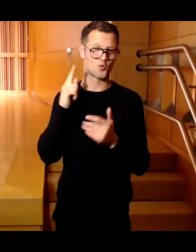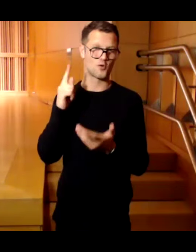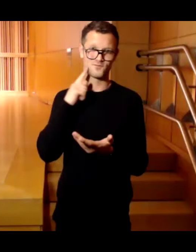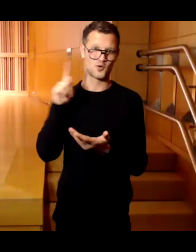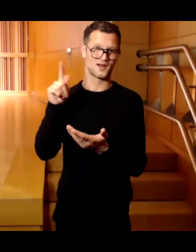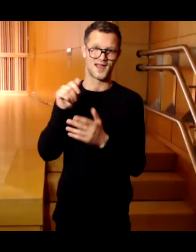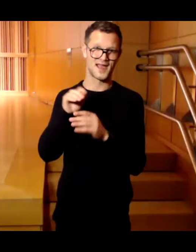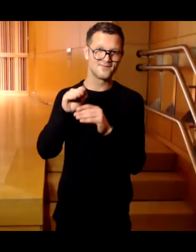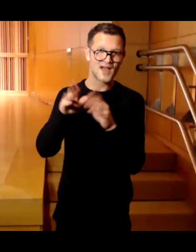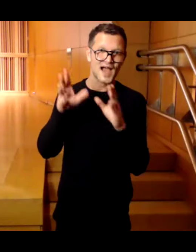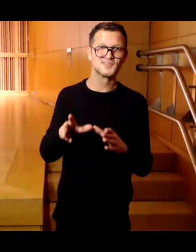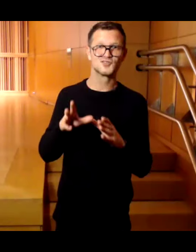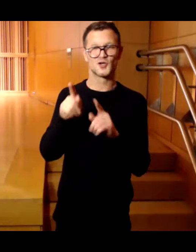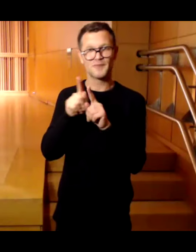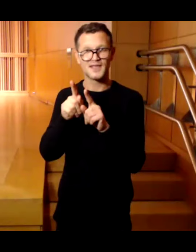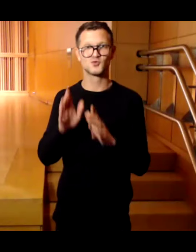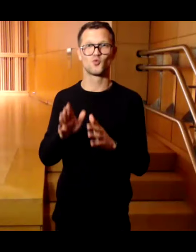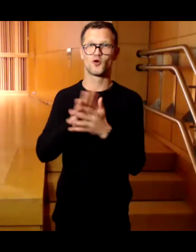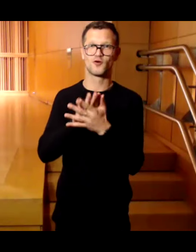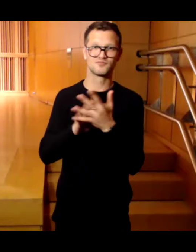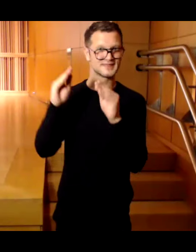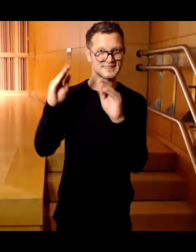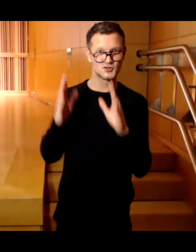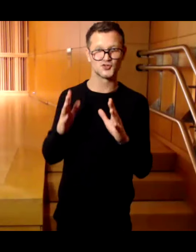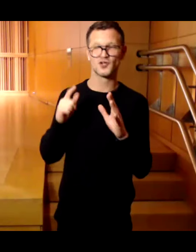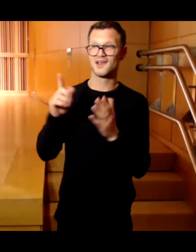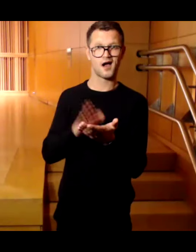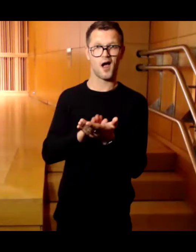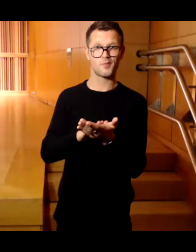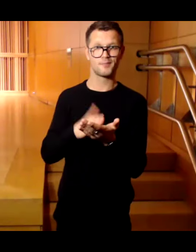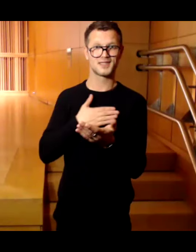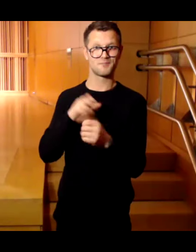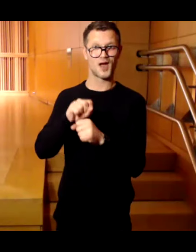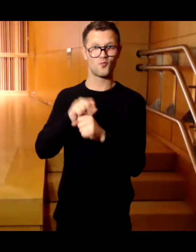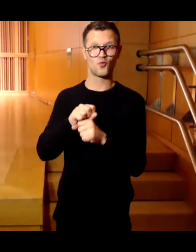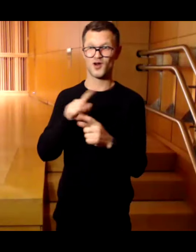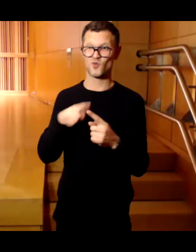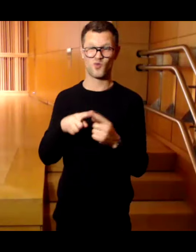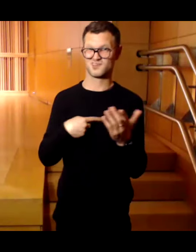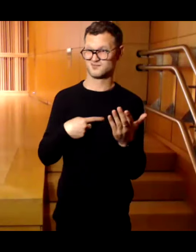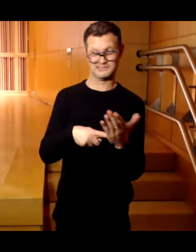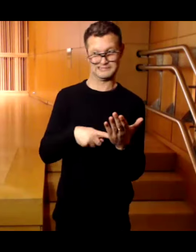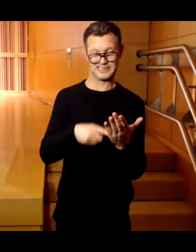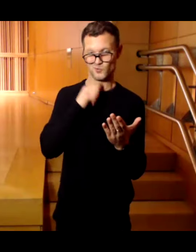He… he complimented my work when it was not… not the best, and showed me its potential.